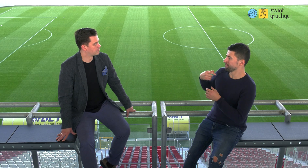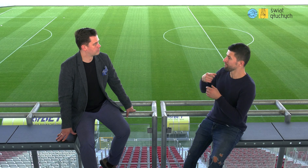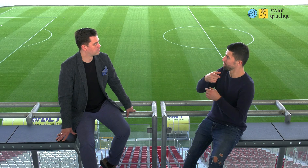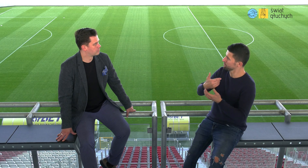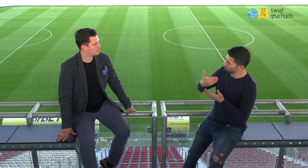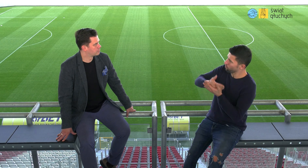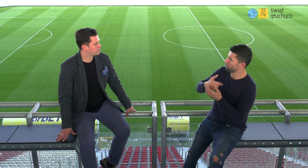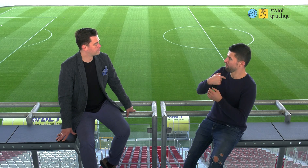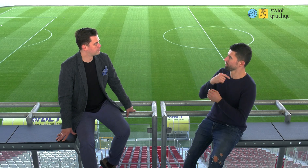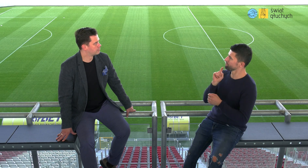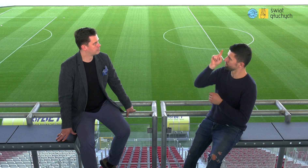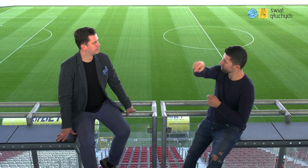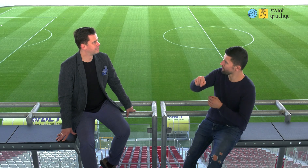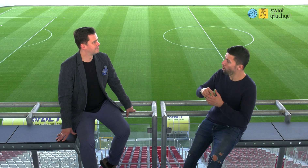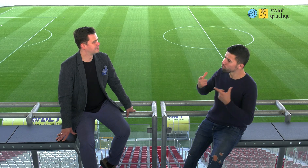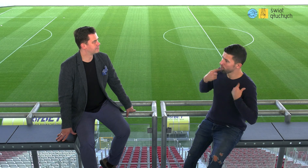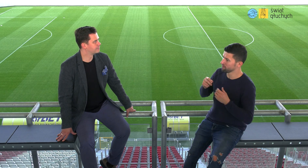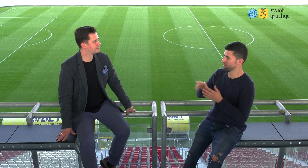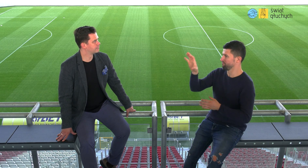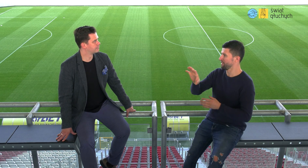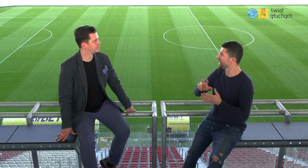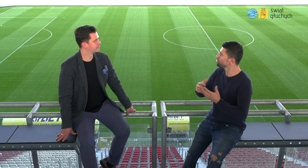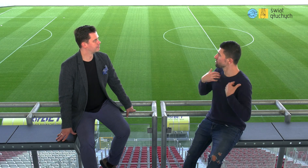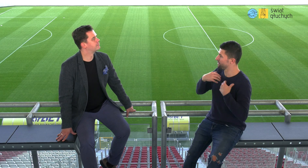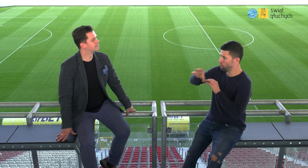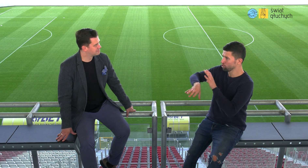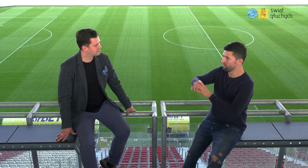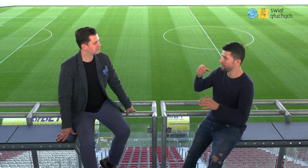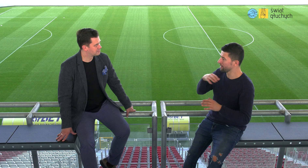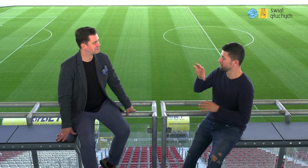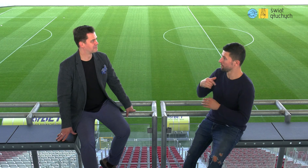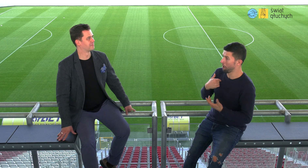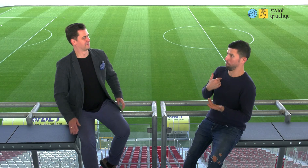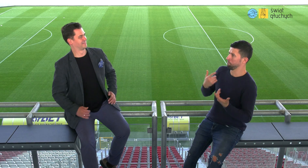I received an offer, for me to go to the draw in person.